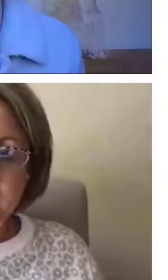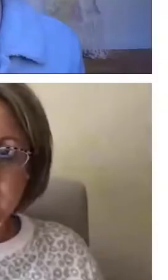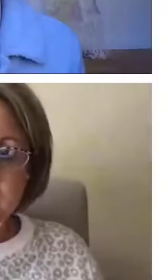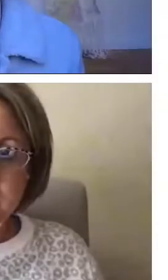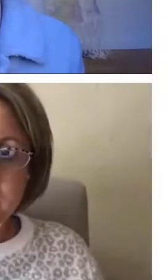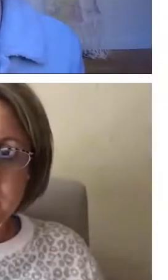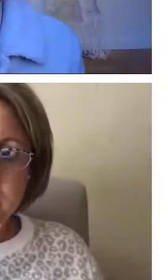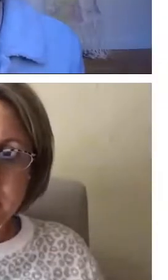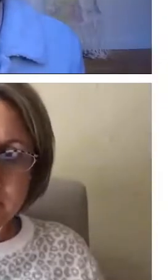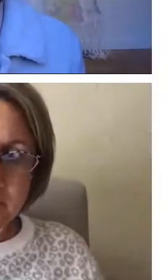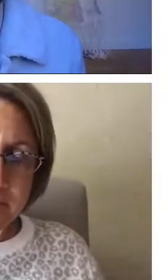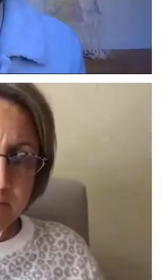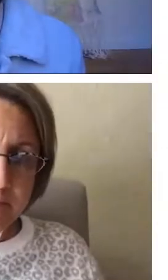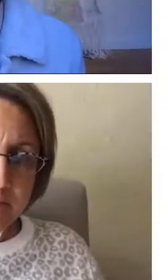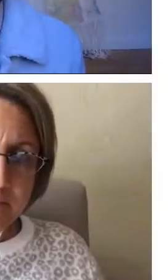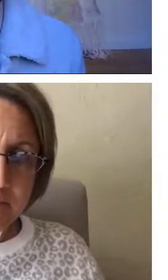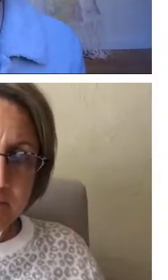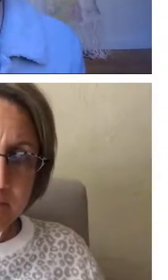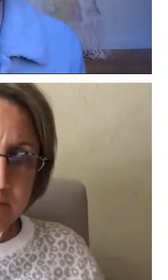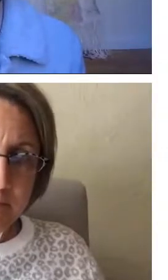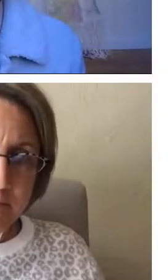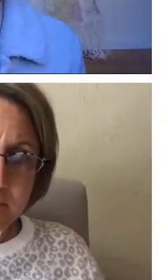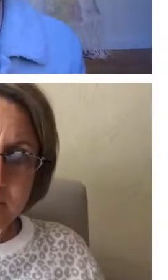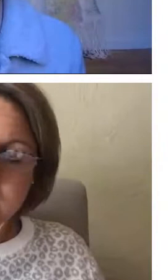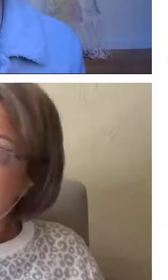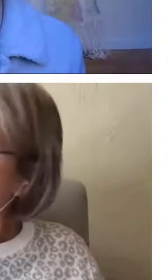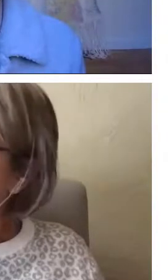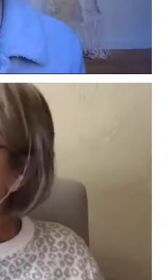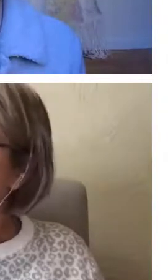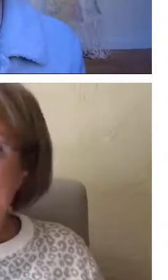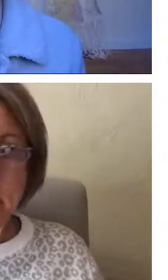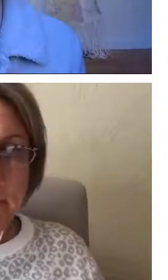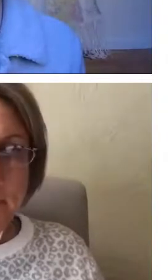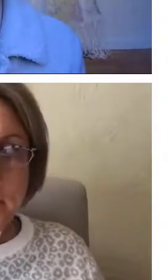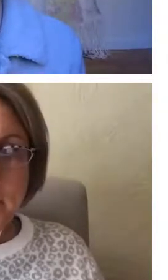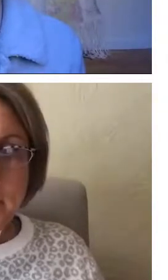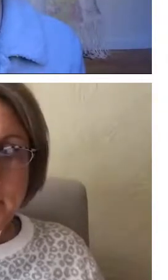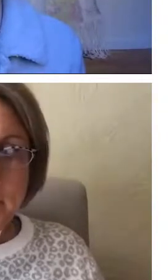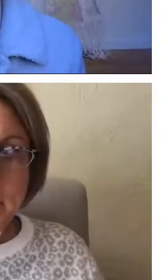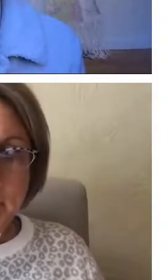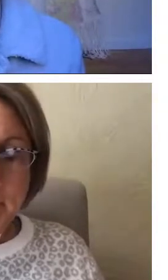David: One logistical question was, when did redlining legally end?